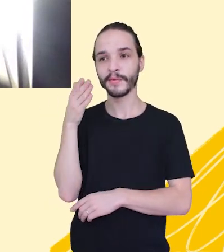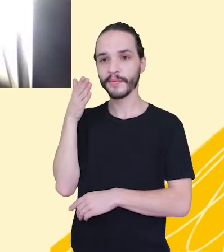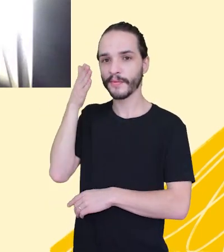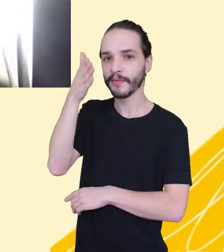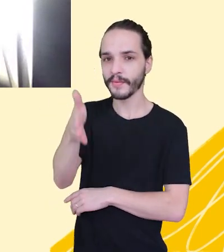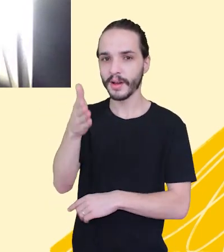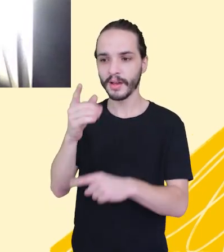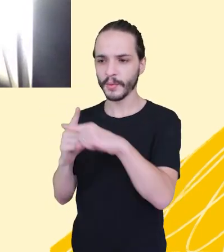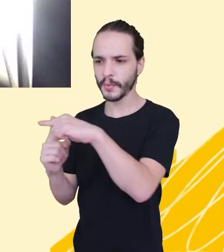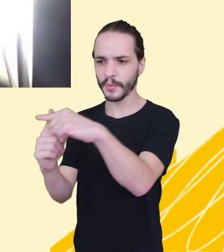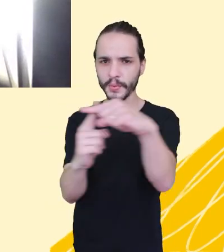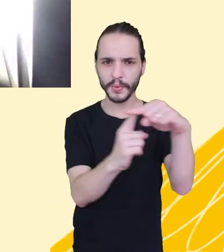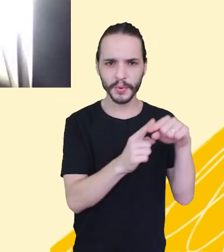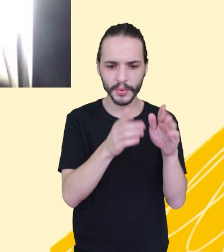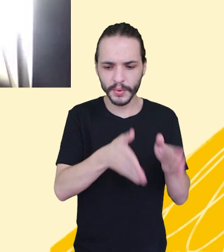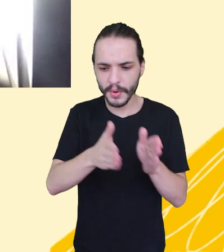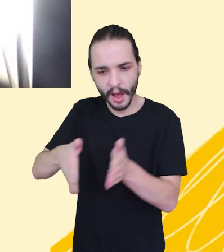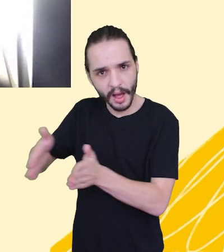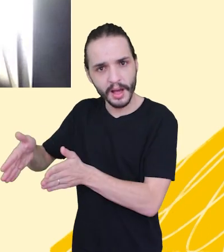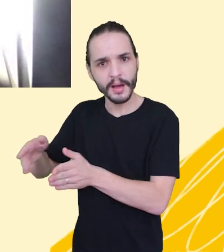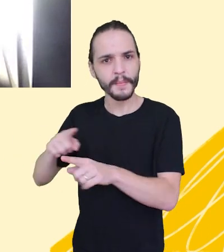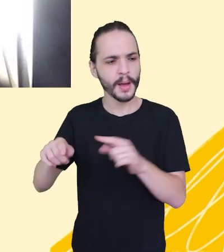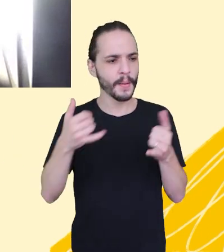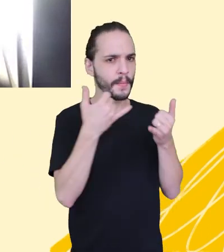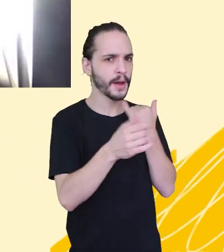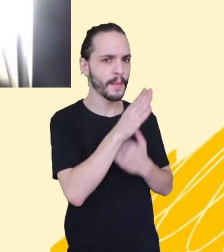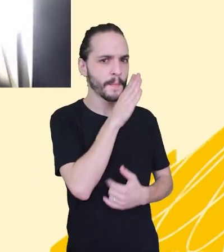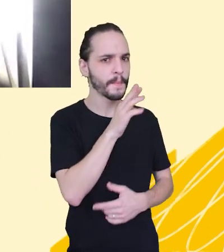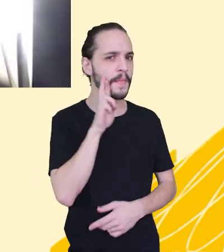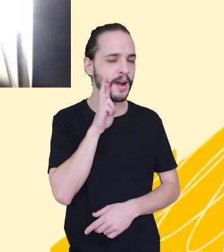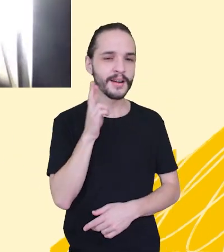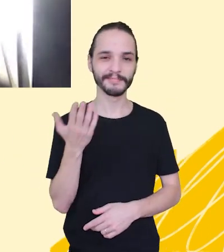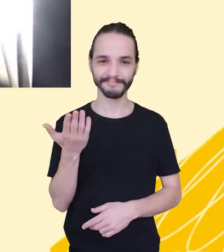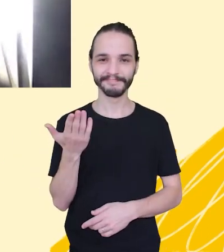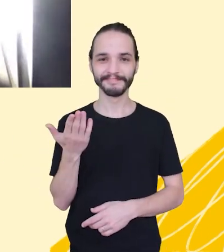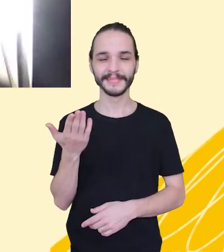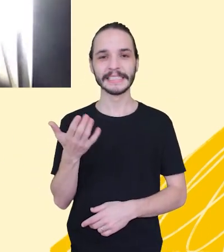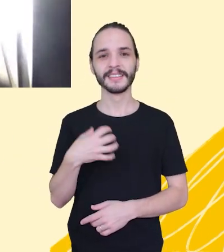And then, as always, as from the very beginning when I started to use music,